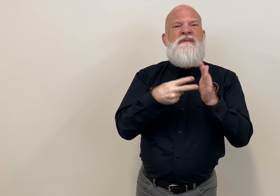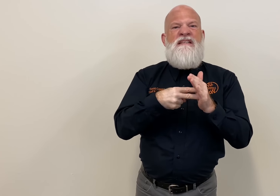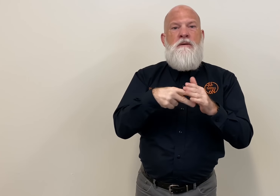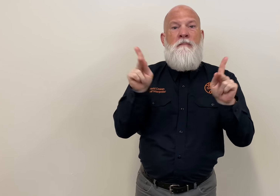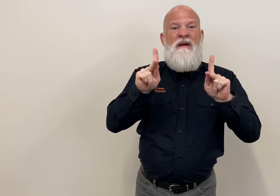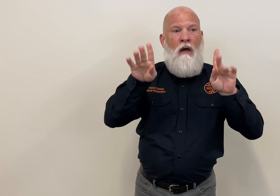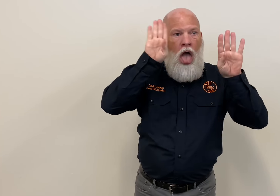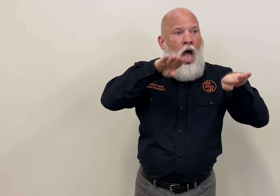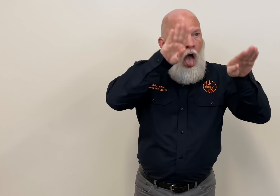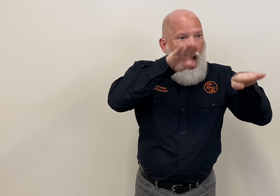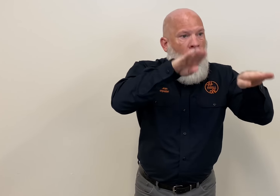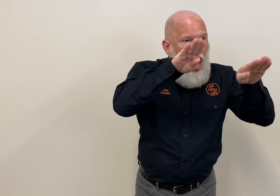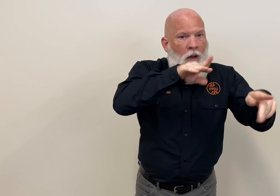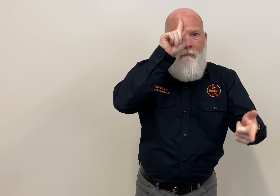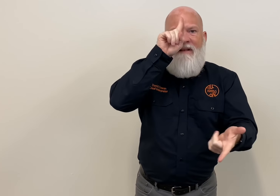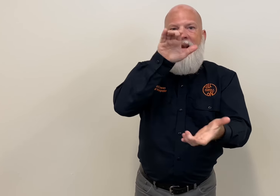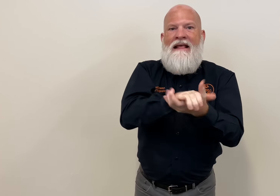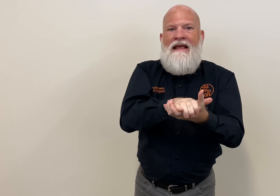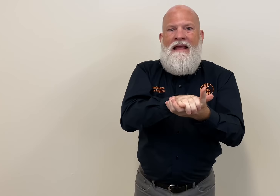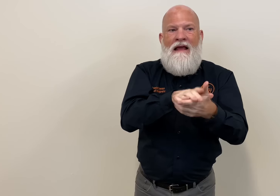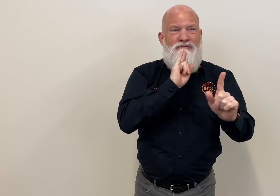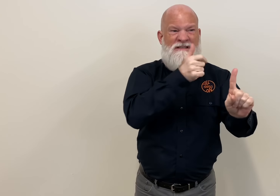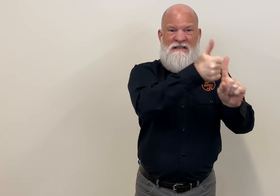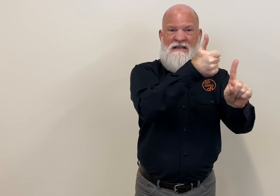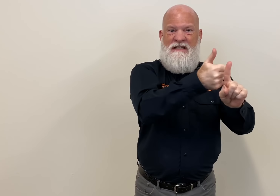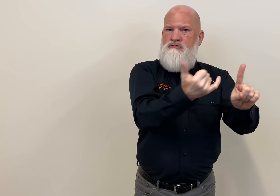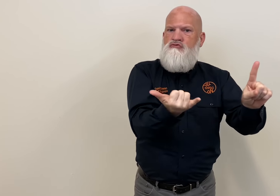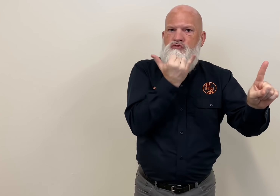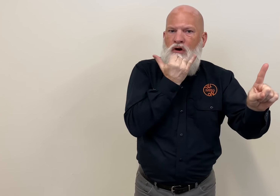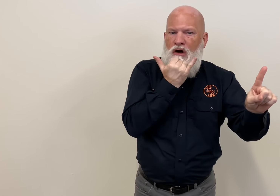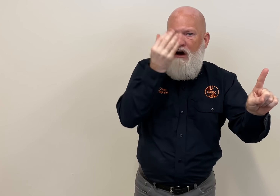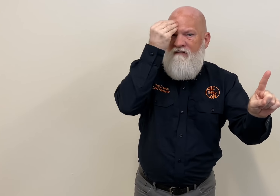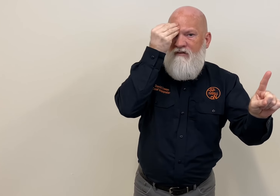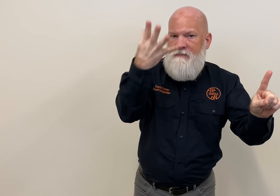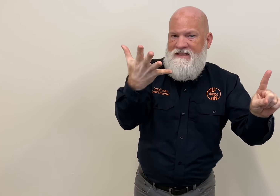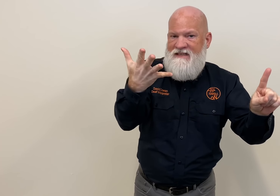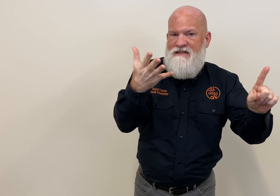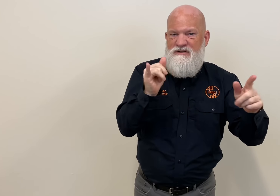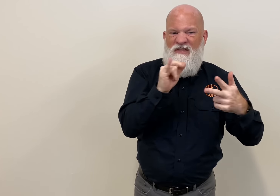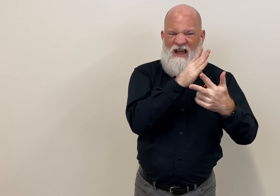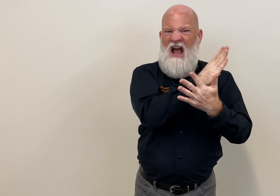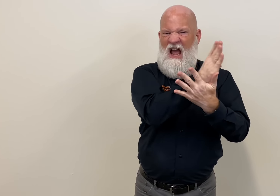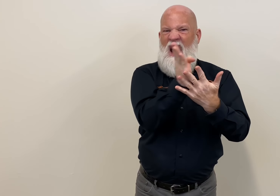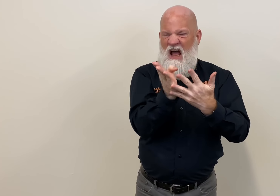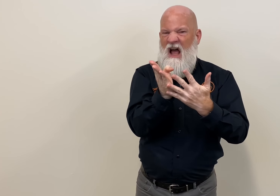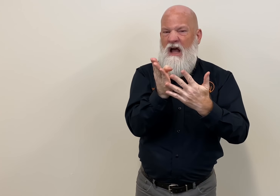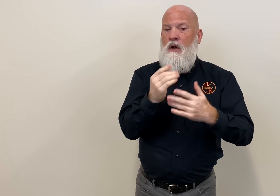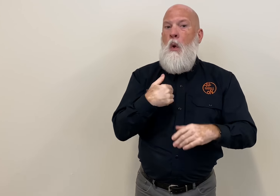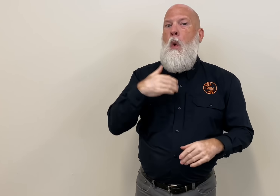This way, when you hear false information, you can help stop the misinformation from spreading.